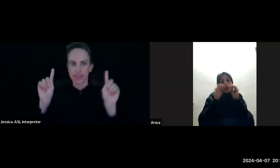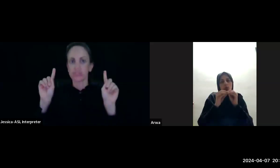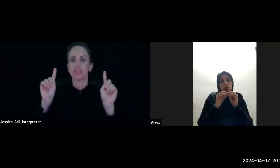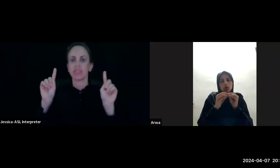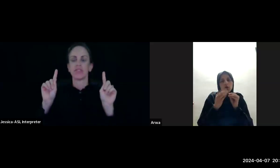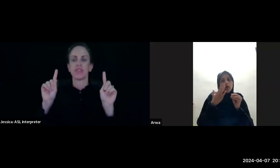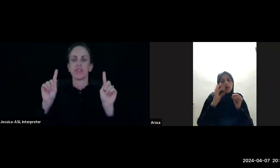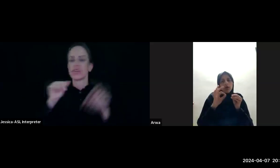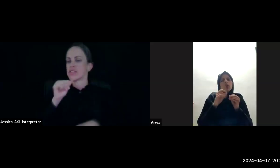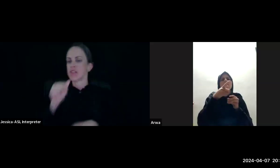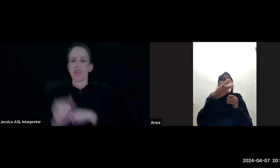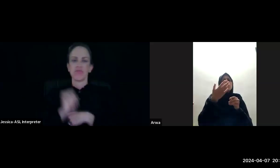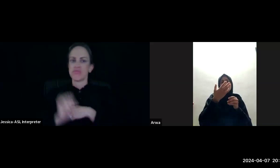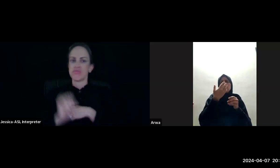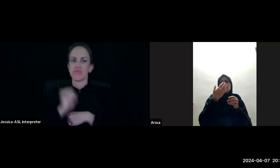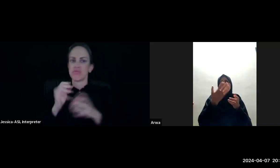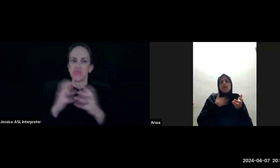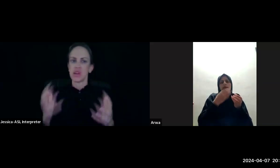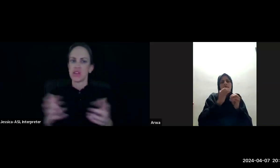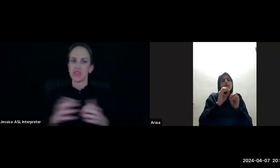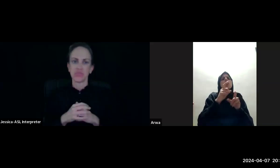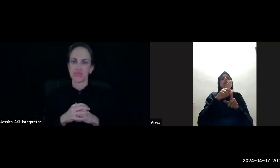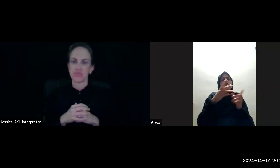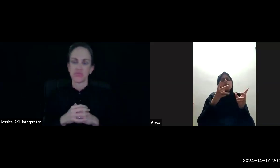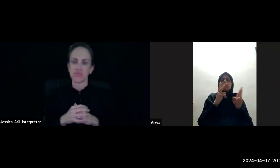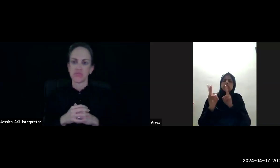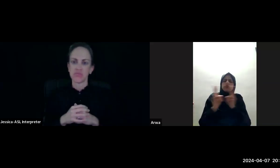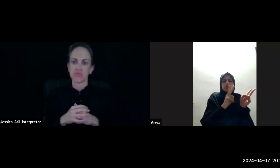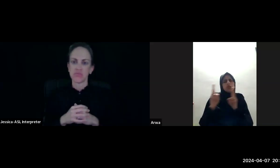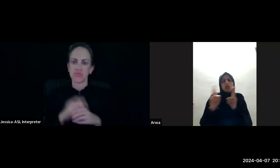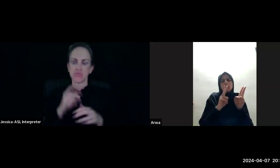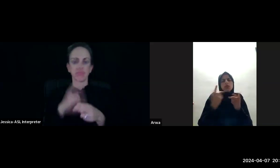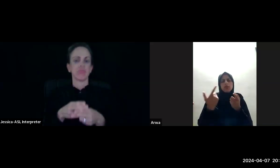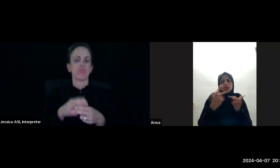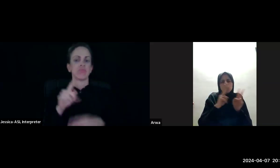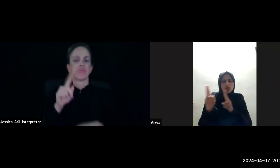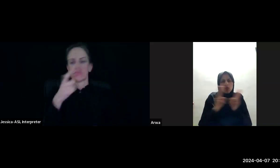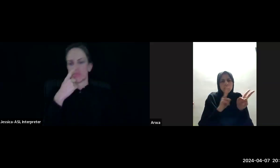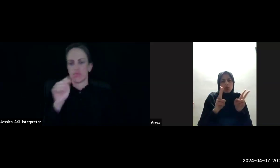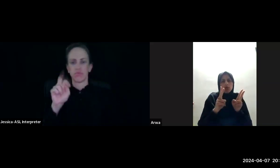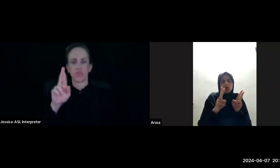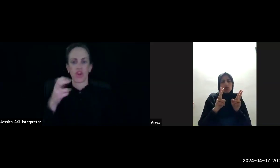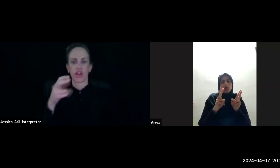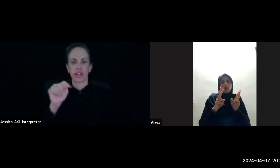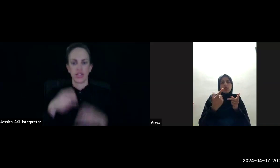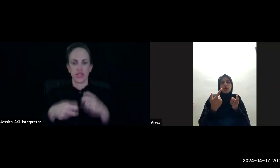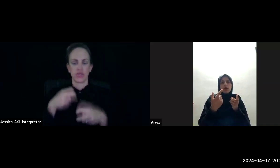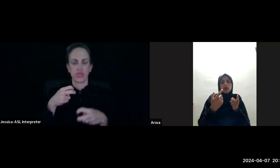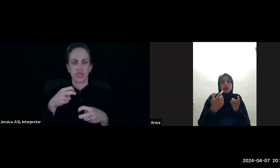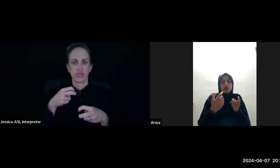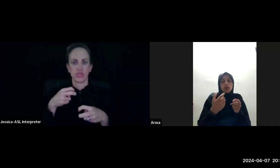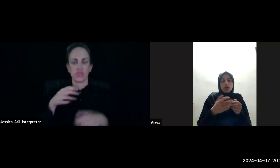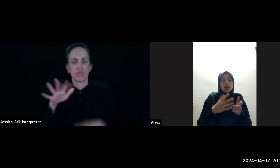dangerous as the term called as the Off Target Issues which is which is quite dangerous in in genome